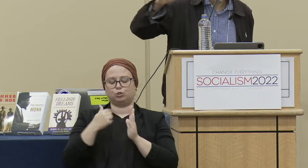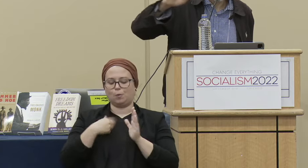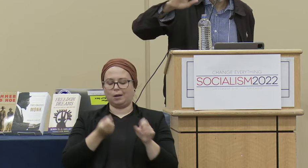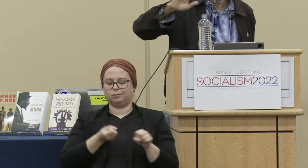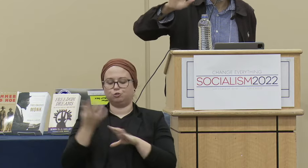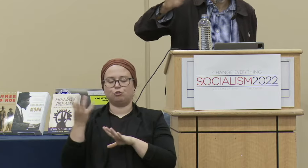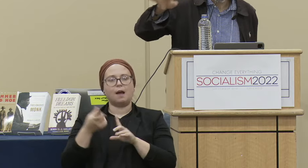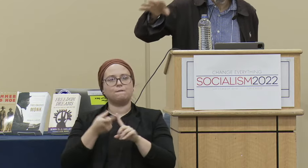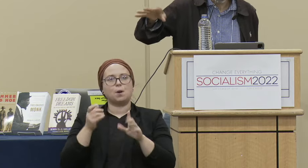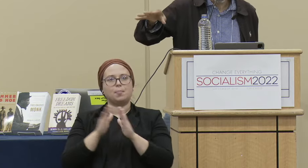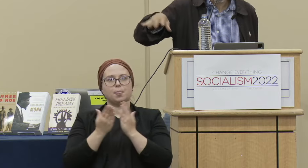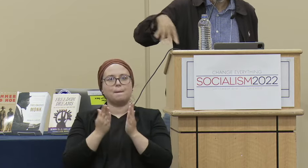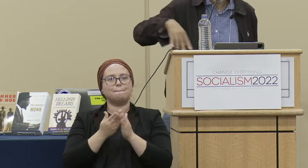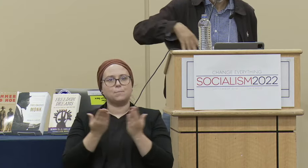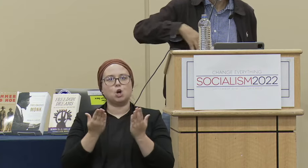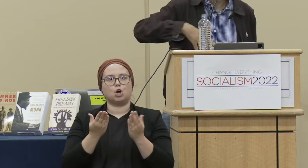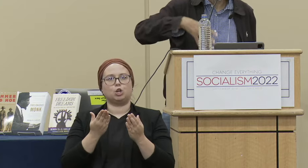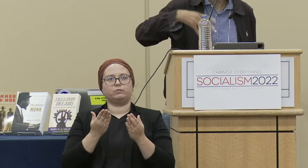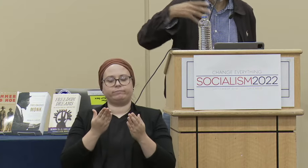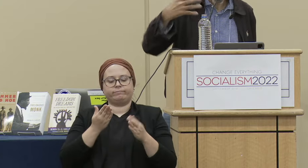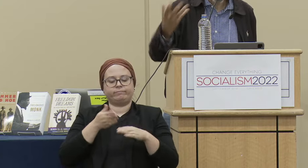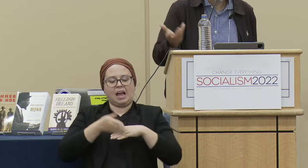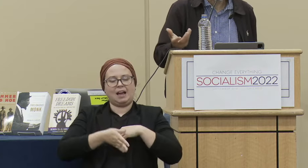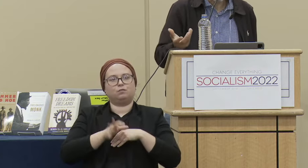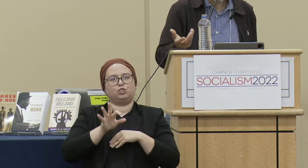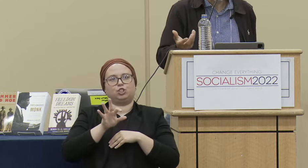original epilogue, which I scrap ped from the book in the